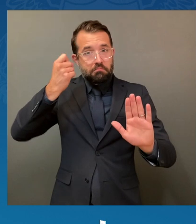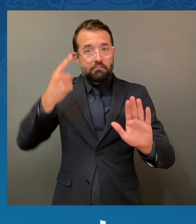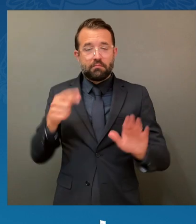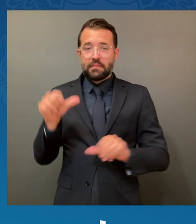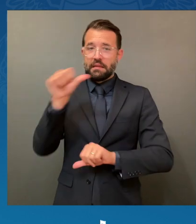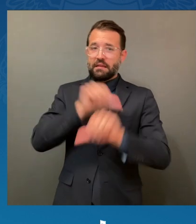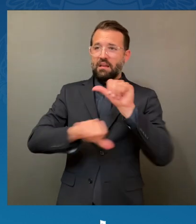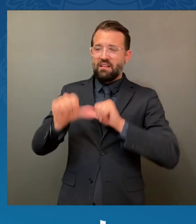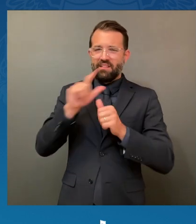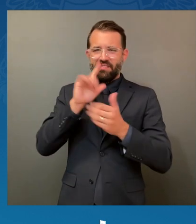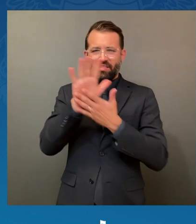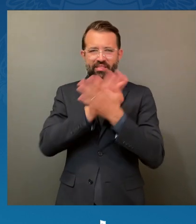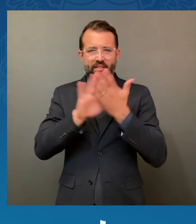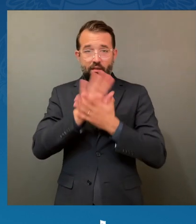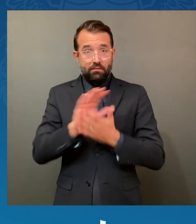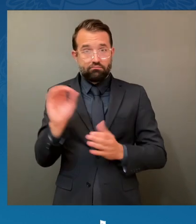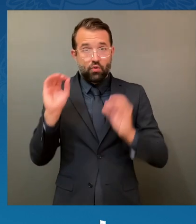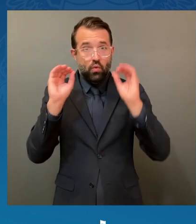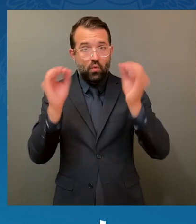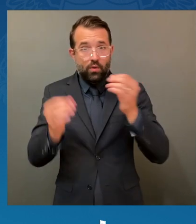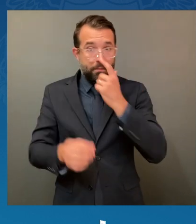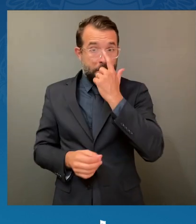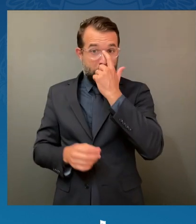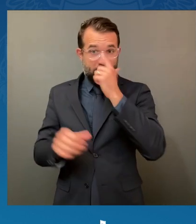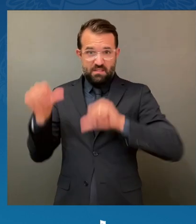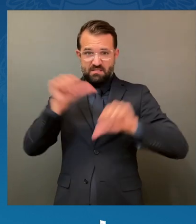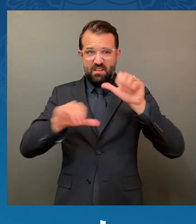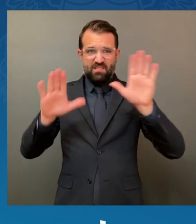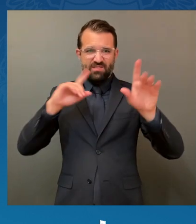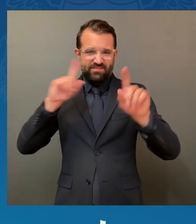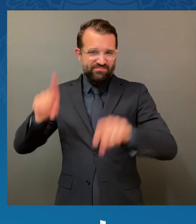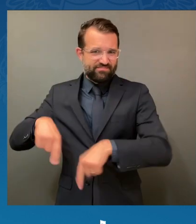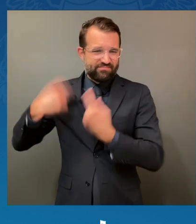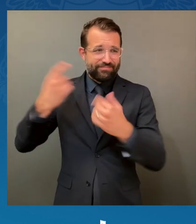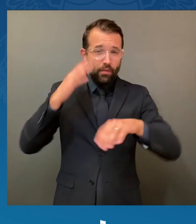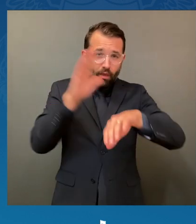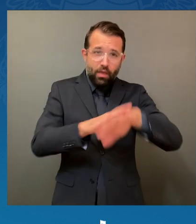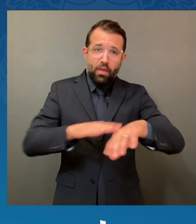Scientists have been warning about the dangers of greenhouse gas emissions for decades.